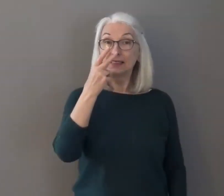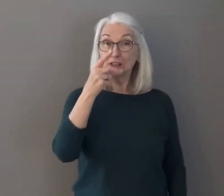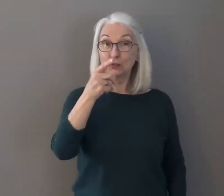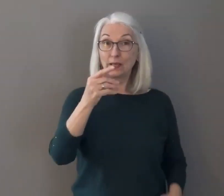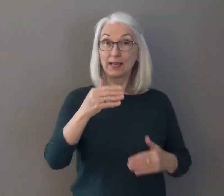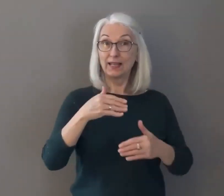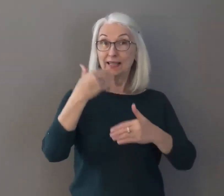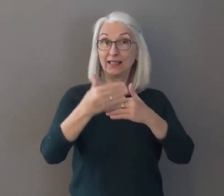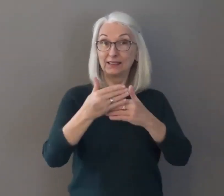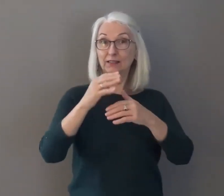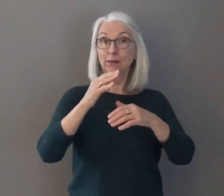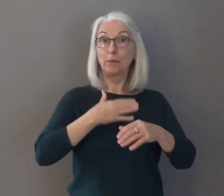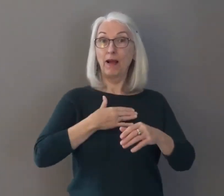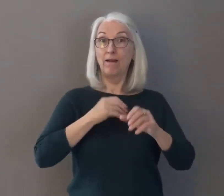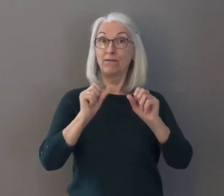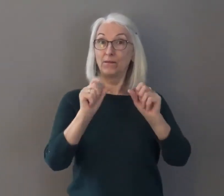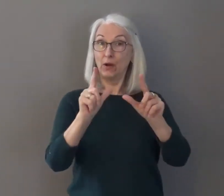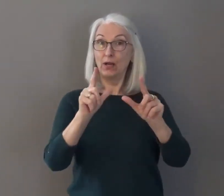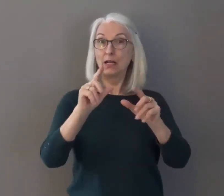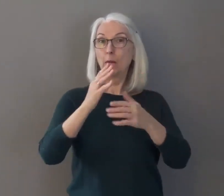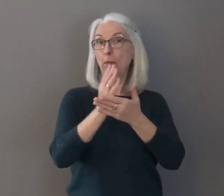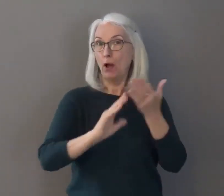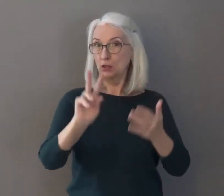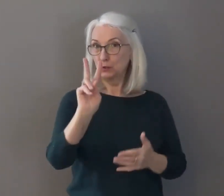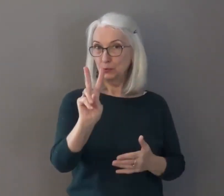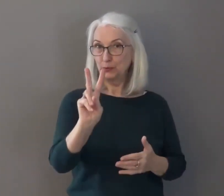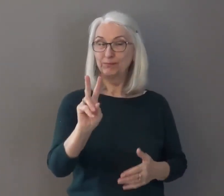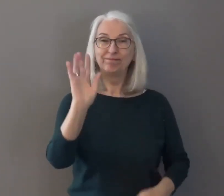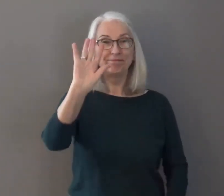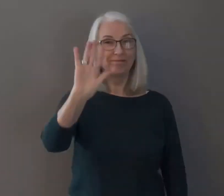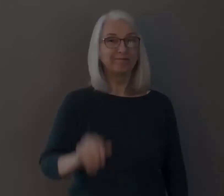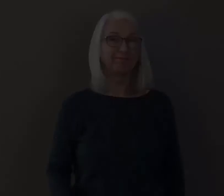See you next my vlog part 2